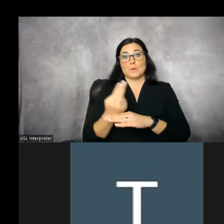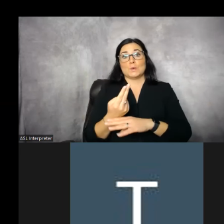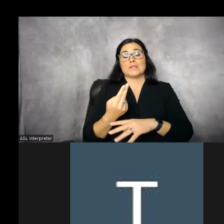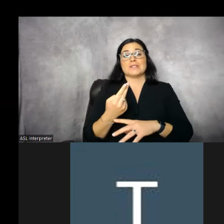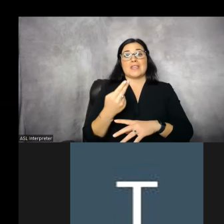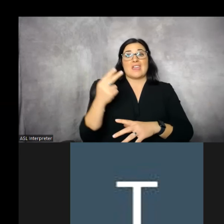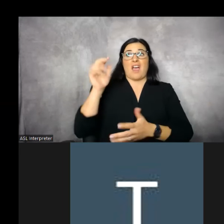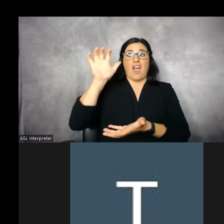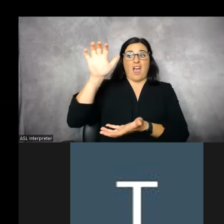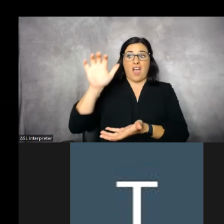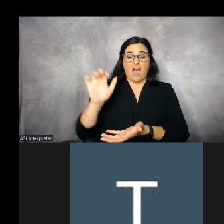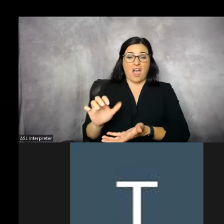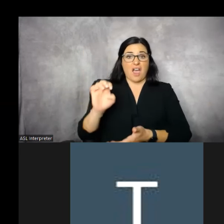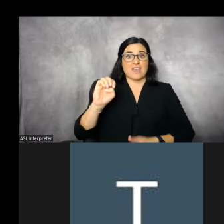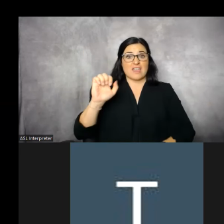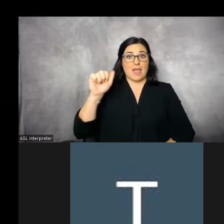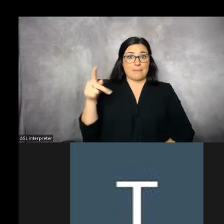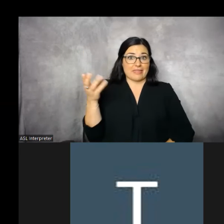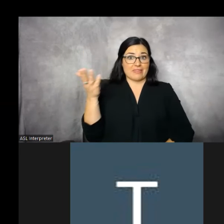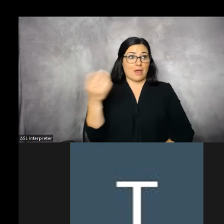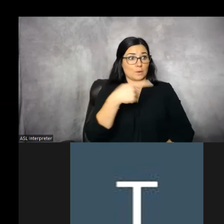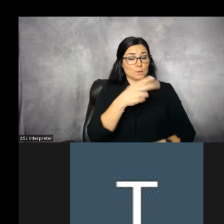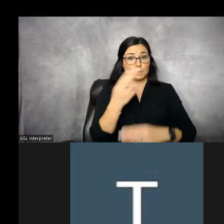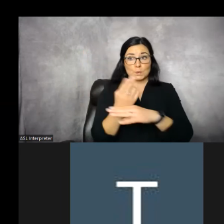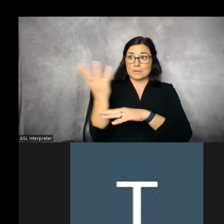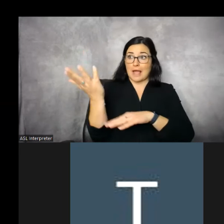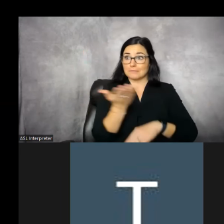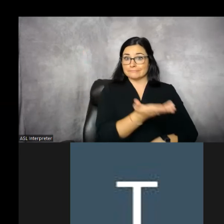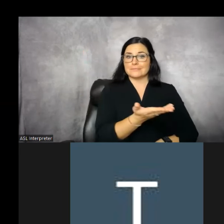or something like that is -- it really kind of --